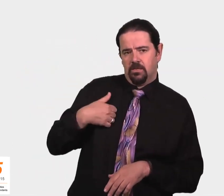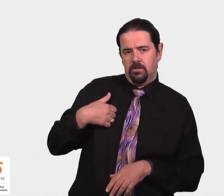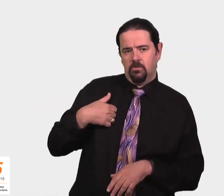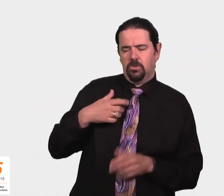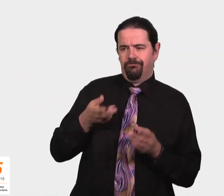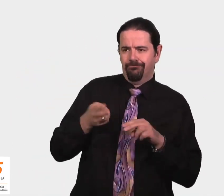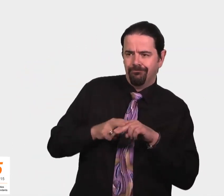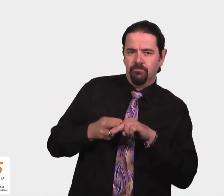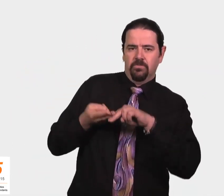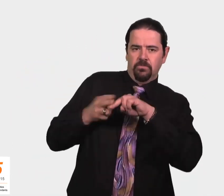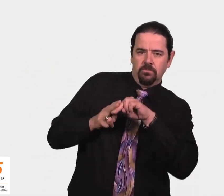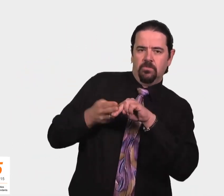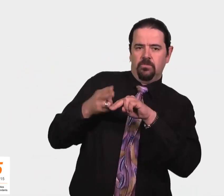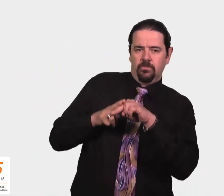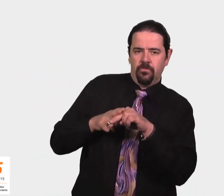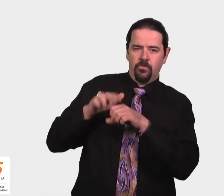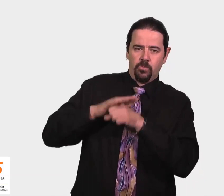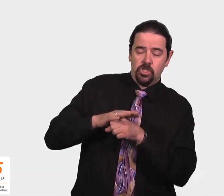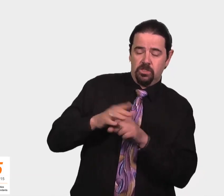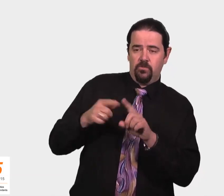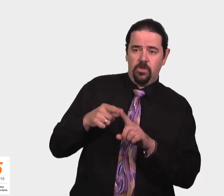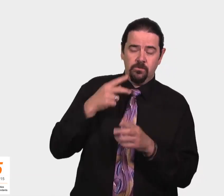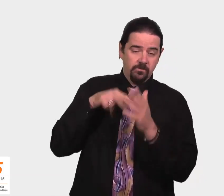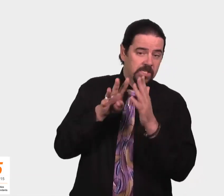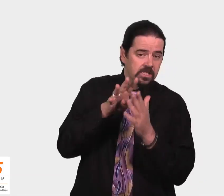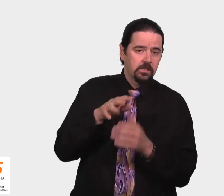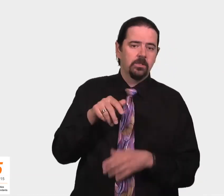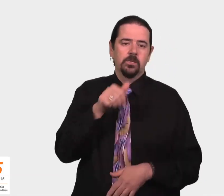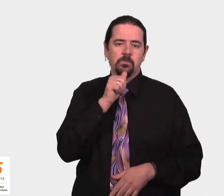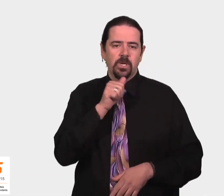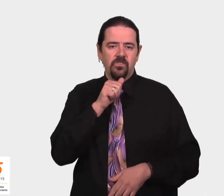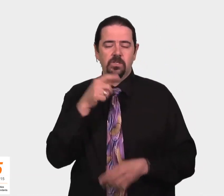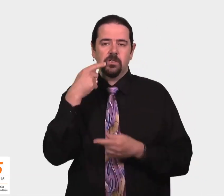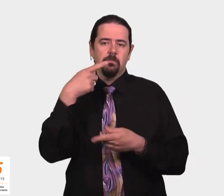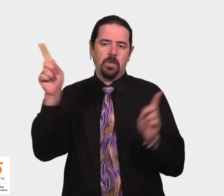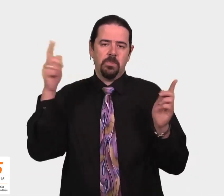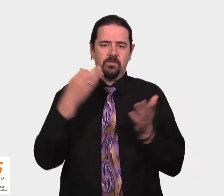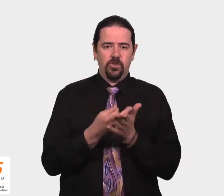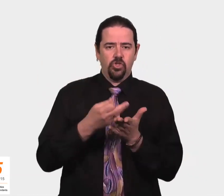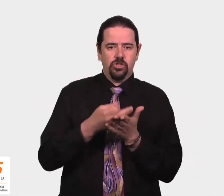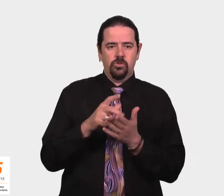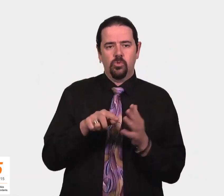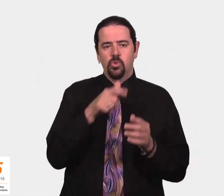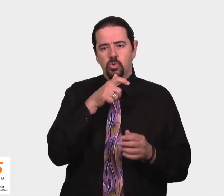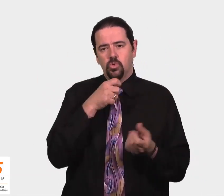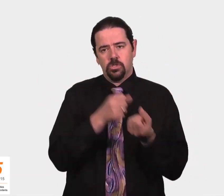with mounting pressures facing private and public funders who support social services and health agencies,